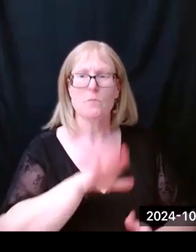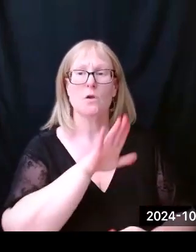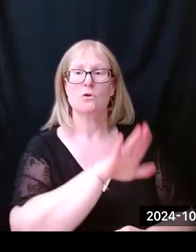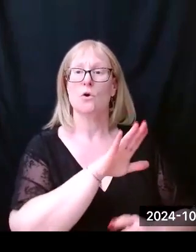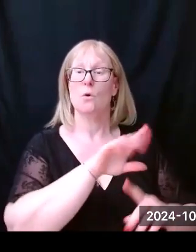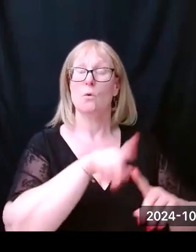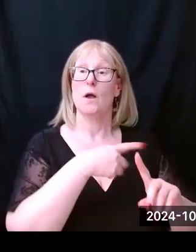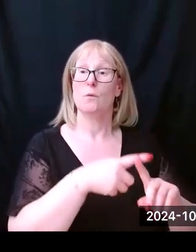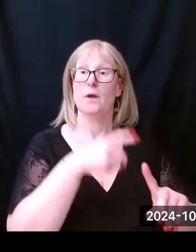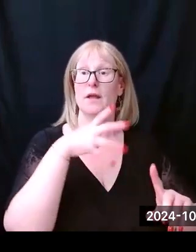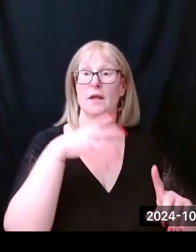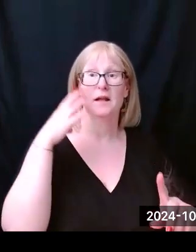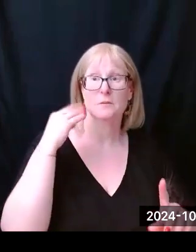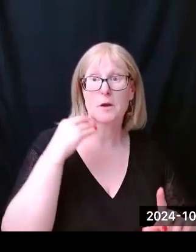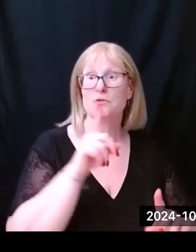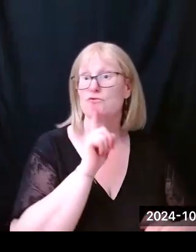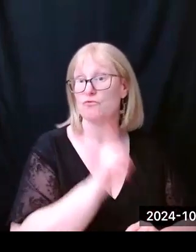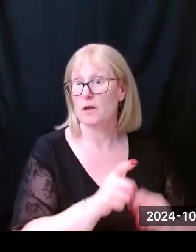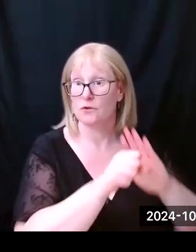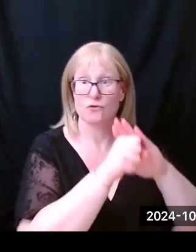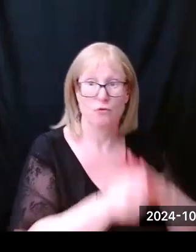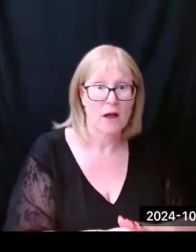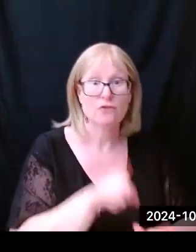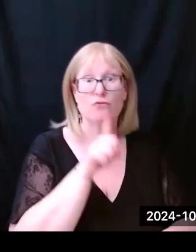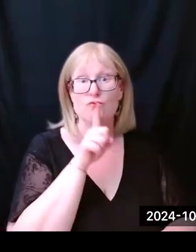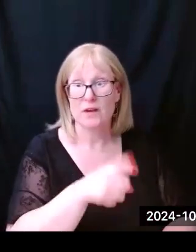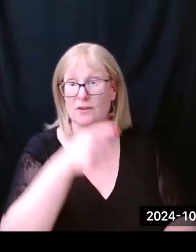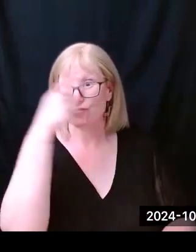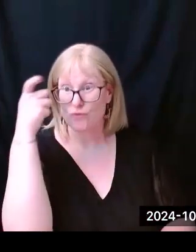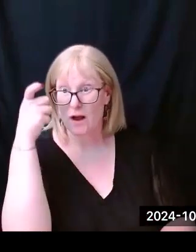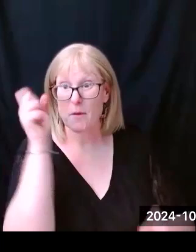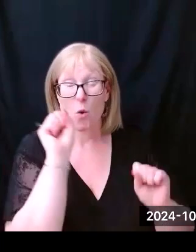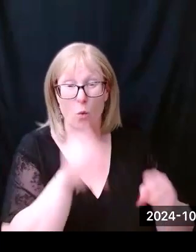stress or real trauma, we can grow and come past it. We can